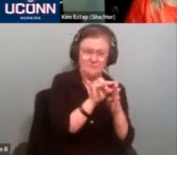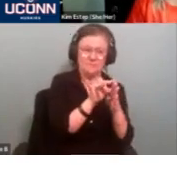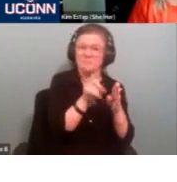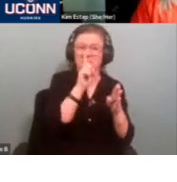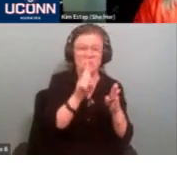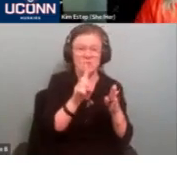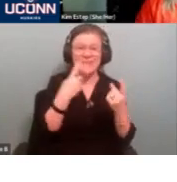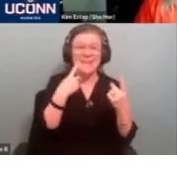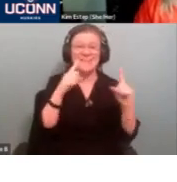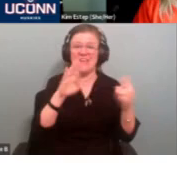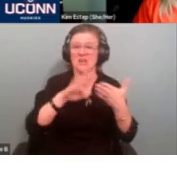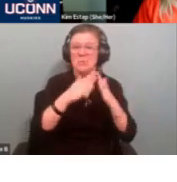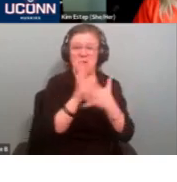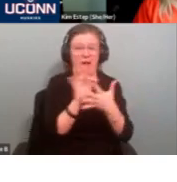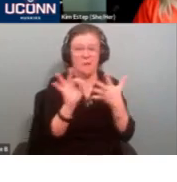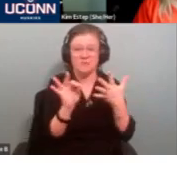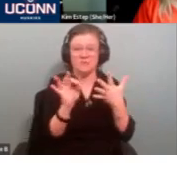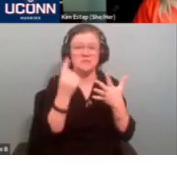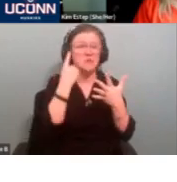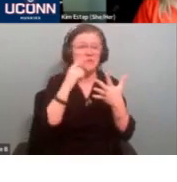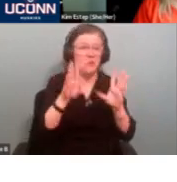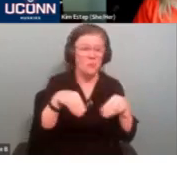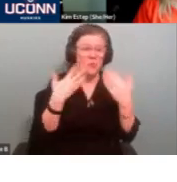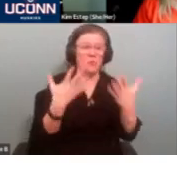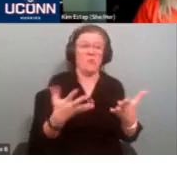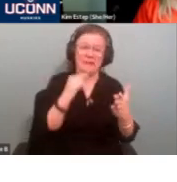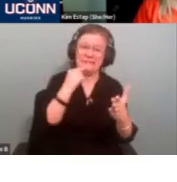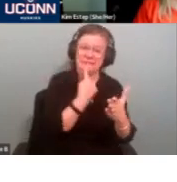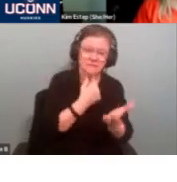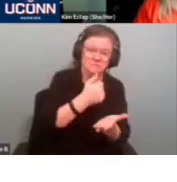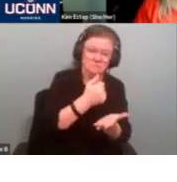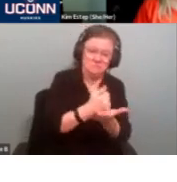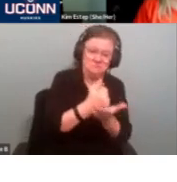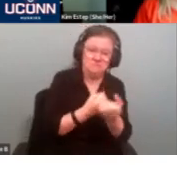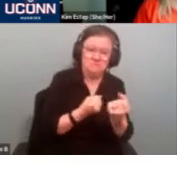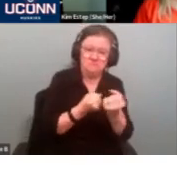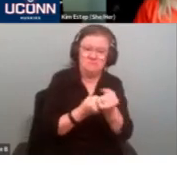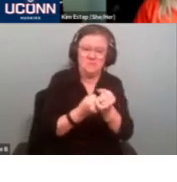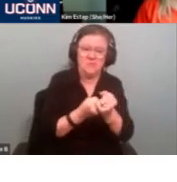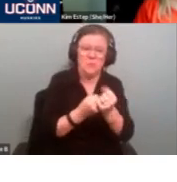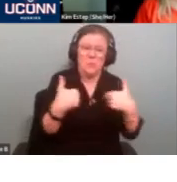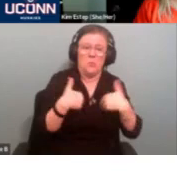community options for providing intensive supports to youth with complex behavioral health needs